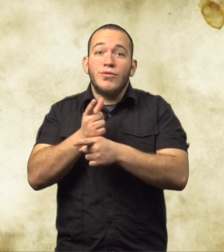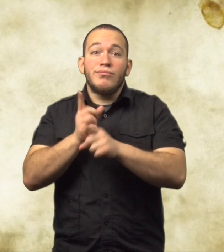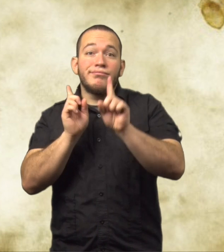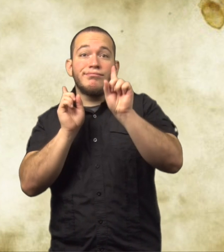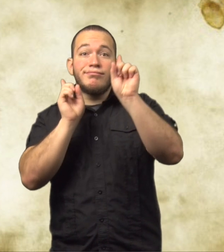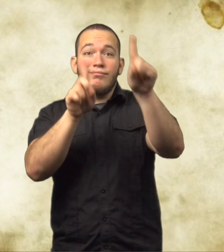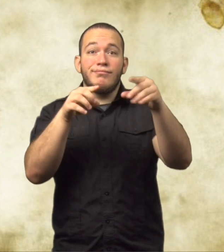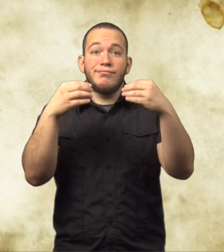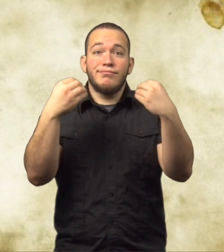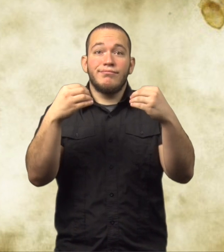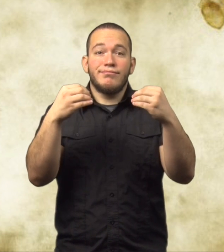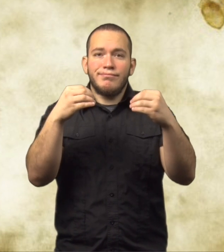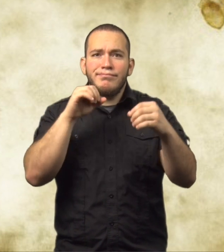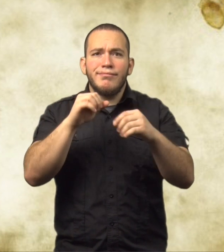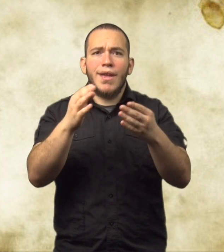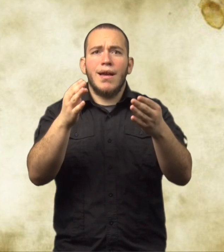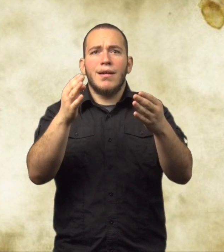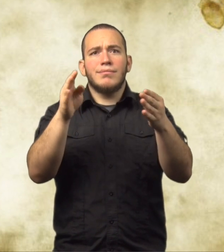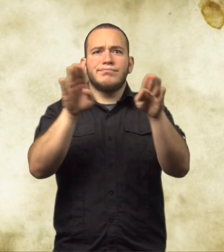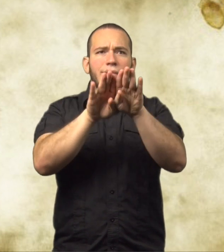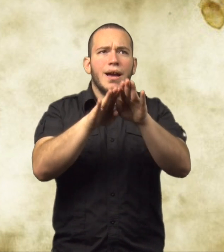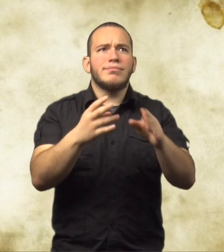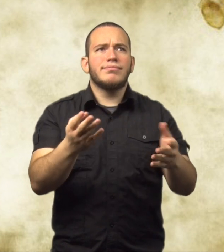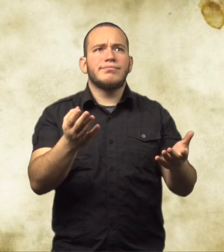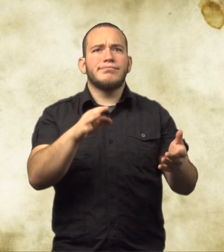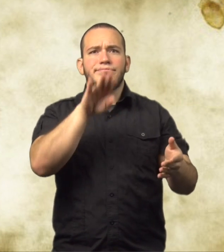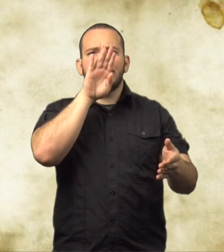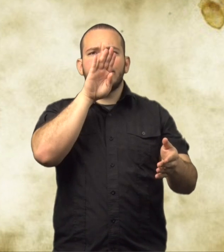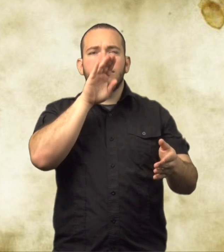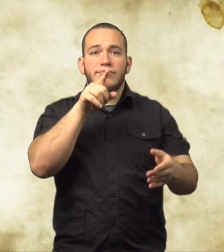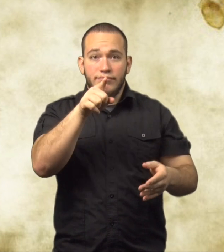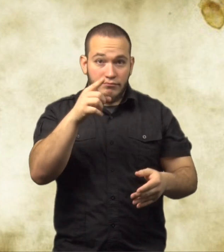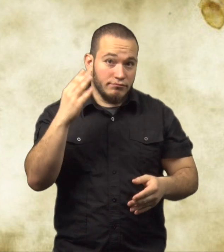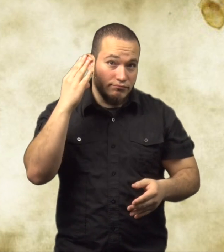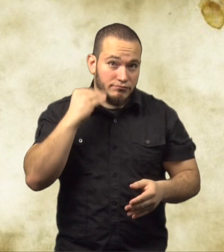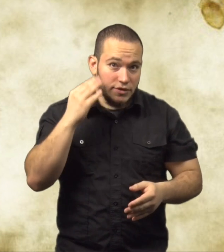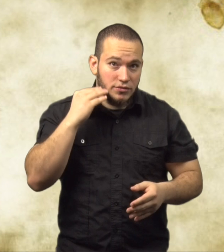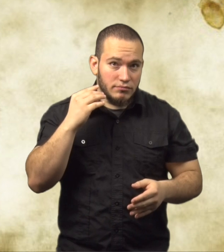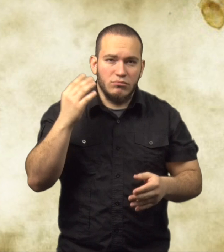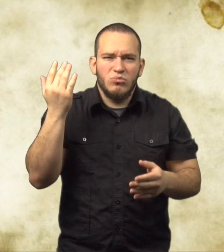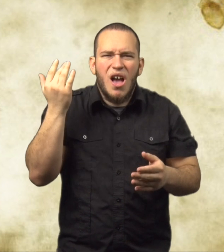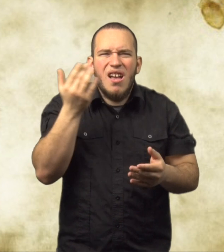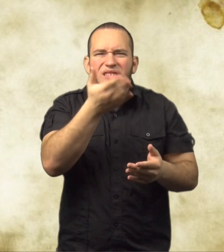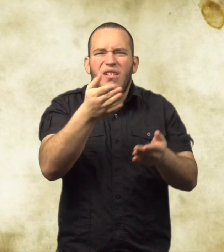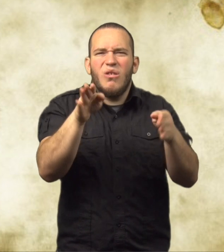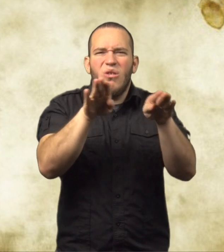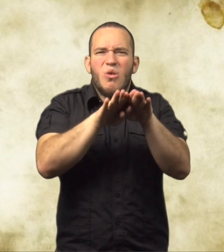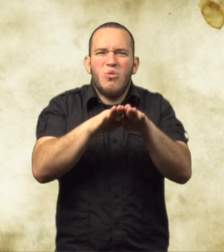The two sisters go to the store and realize it's closed. They were frustrated.